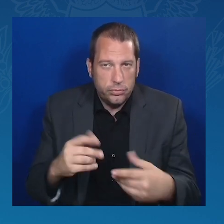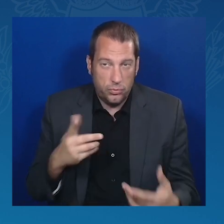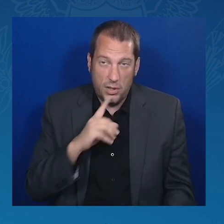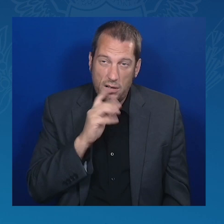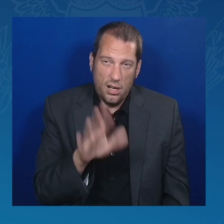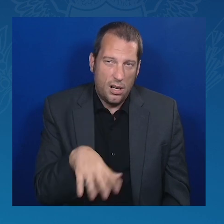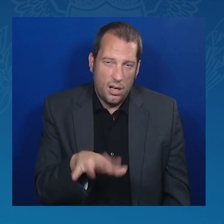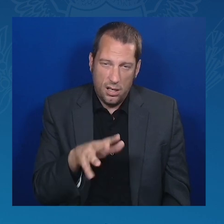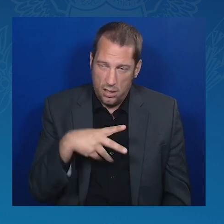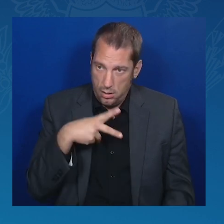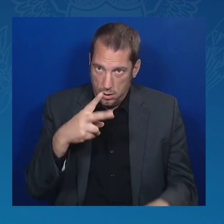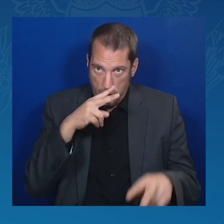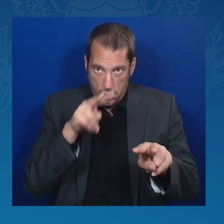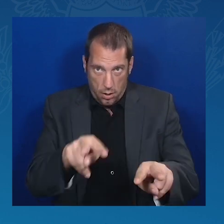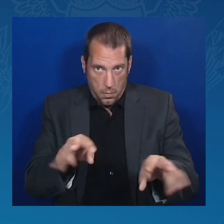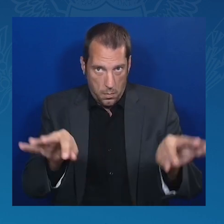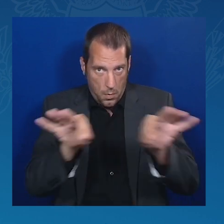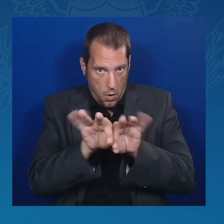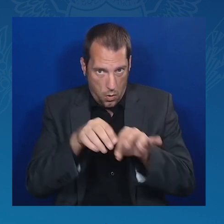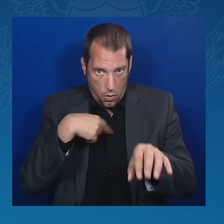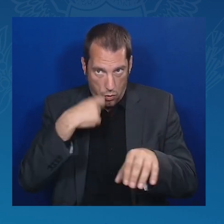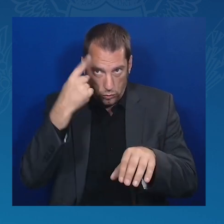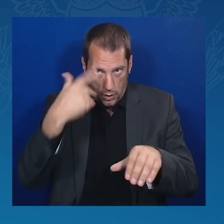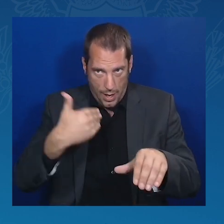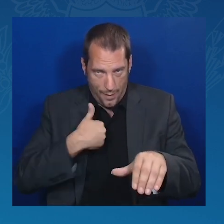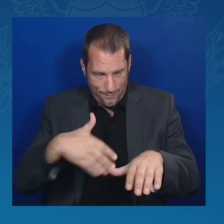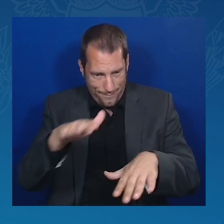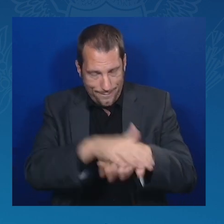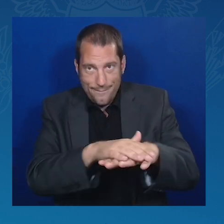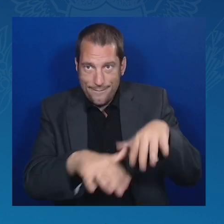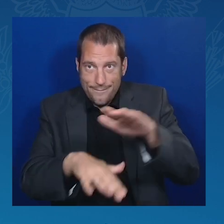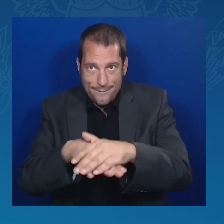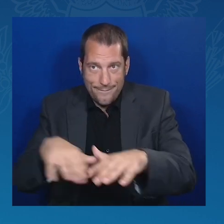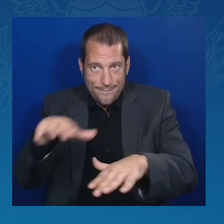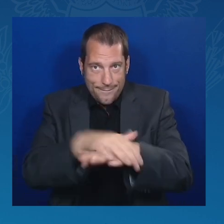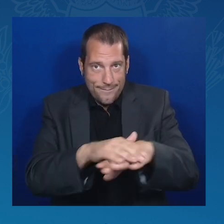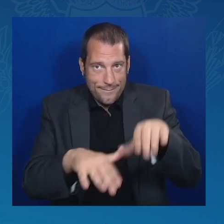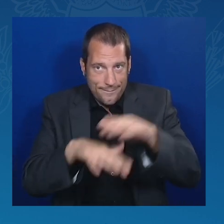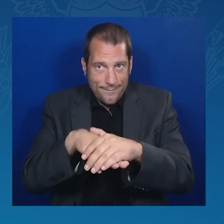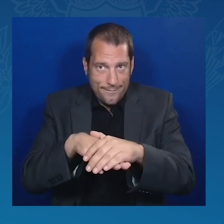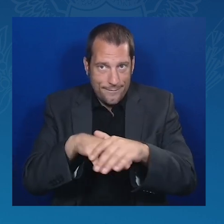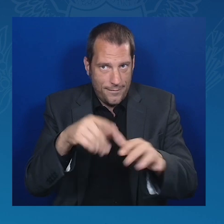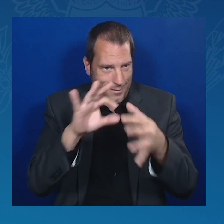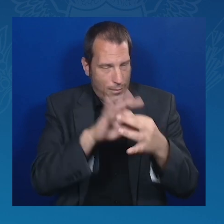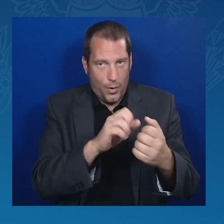You know when when when the Dobbs decision came down, I actually -- I -- so I'm going to confess I love Venn diagrams.